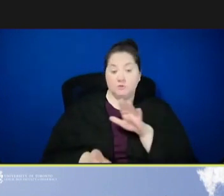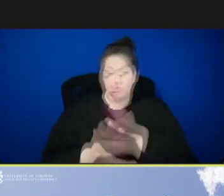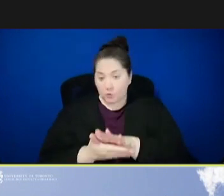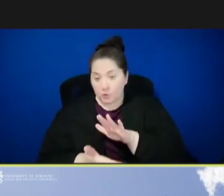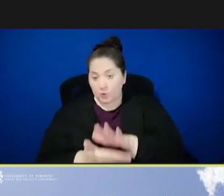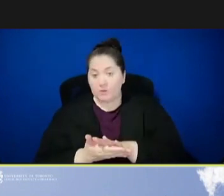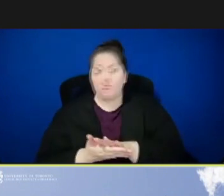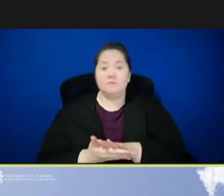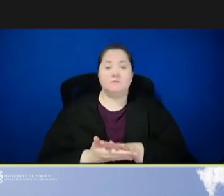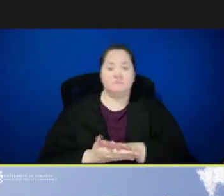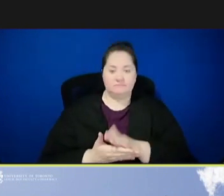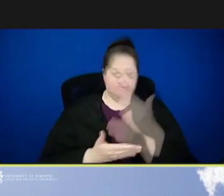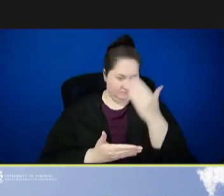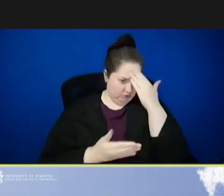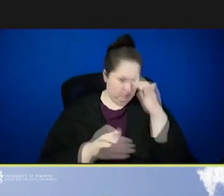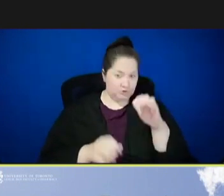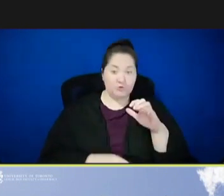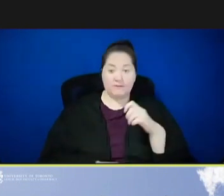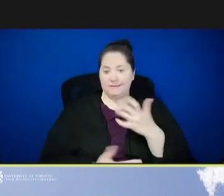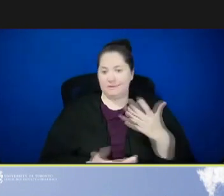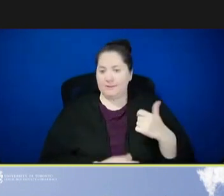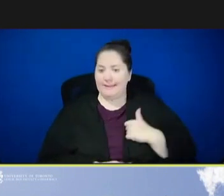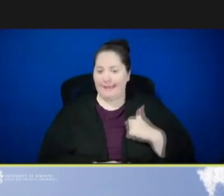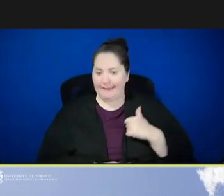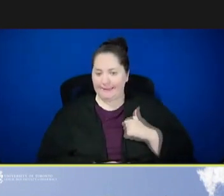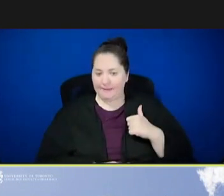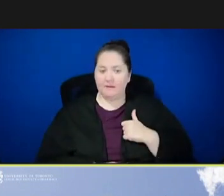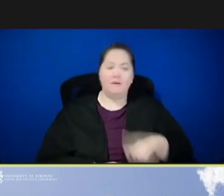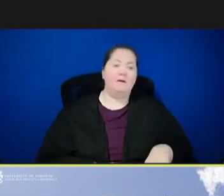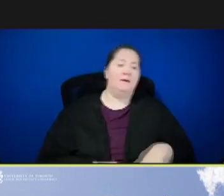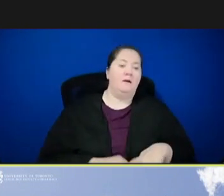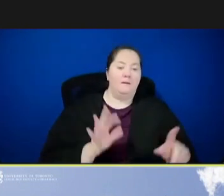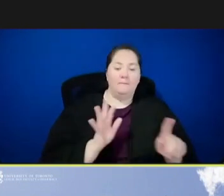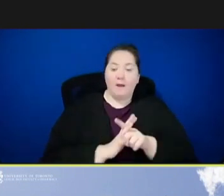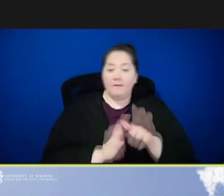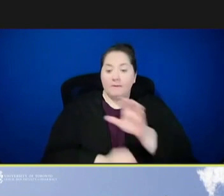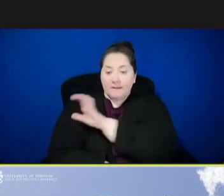which you all know we do in Canada, pop-up clinics, mass vaccination clinics,